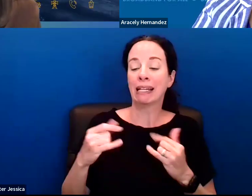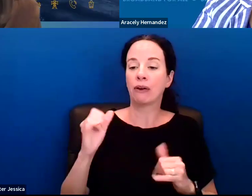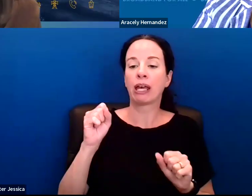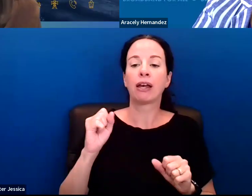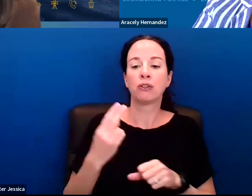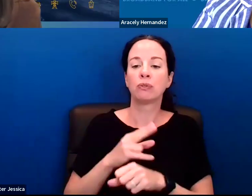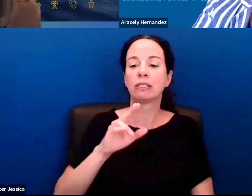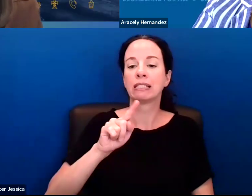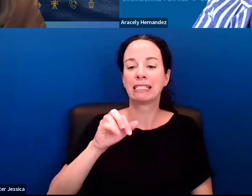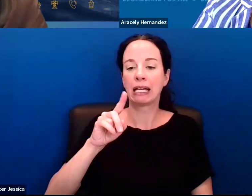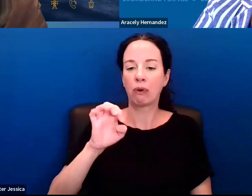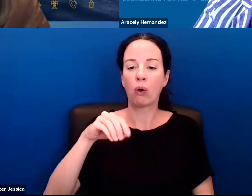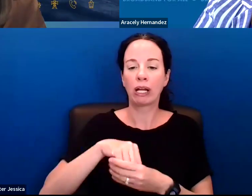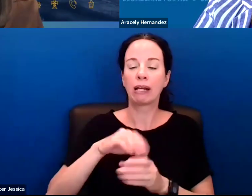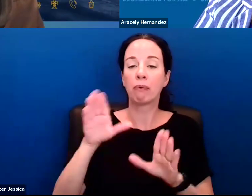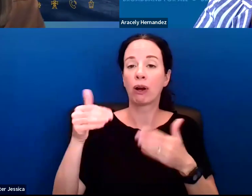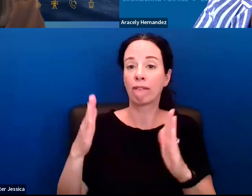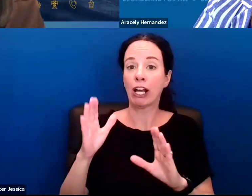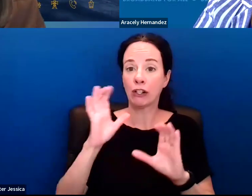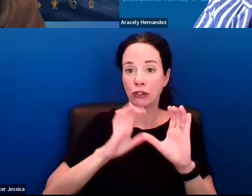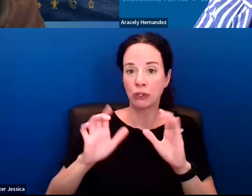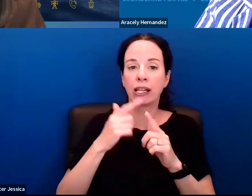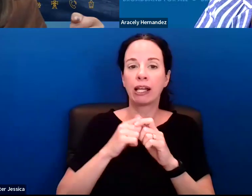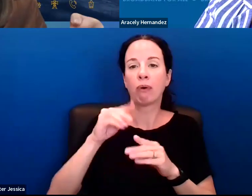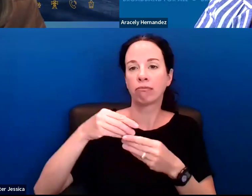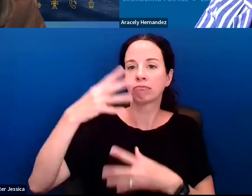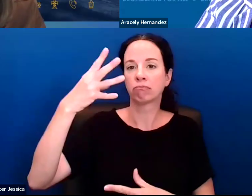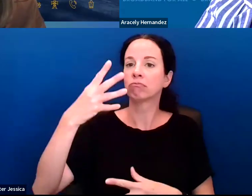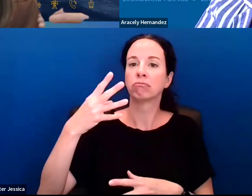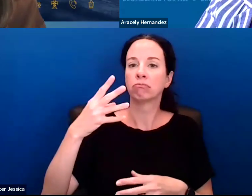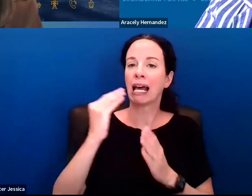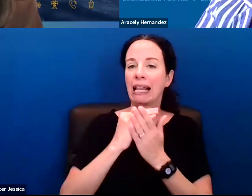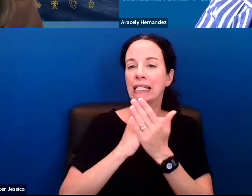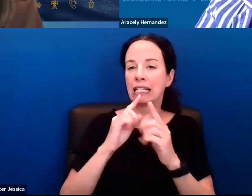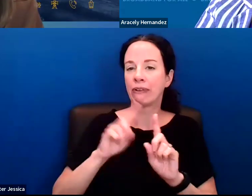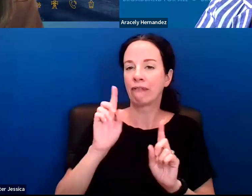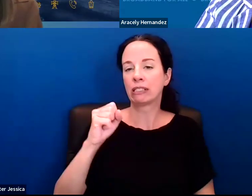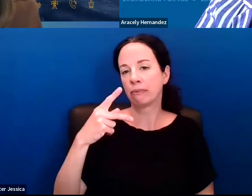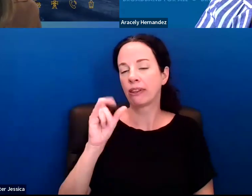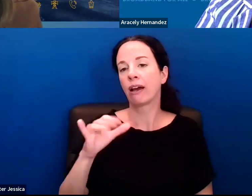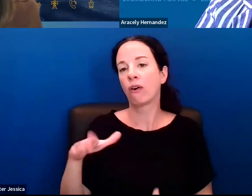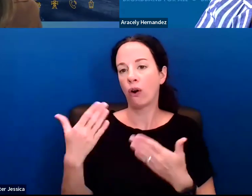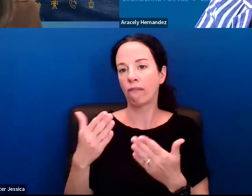in the provider search, and that will populate a list of service providers that offer the pilot in